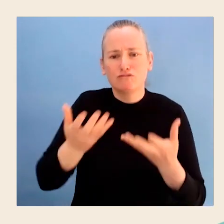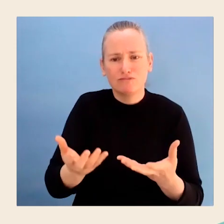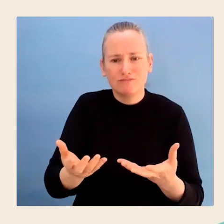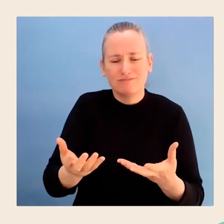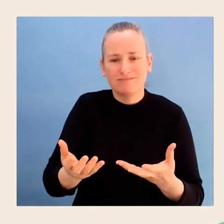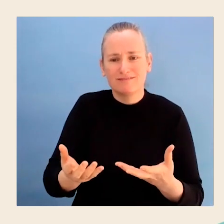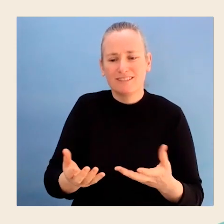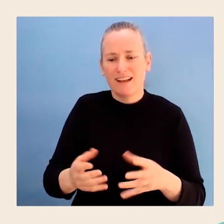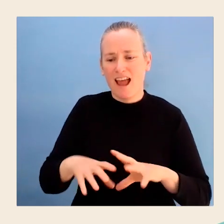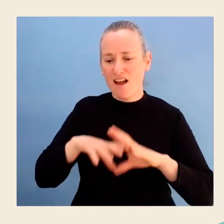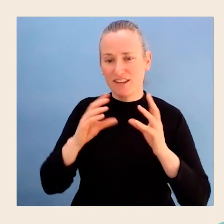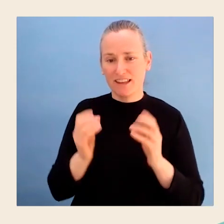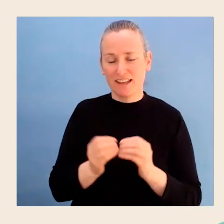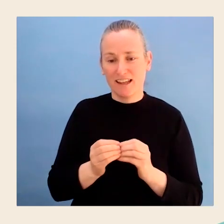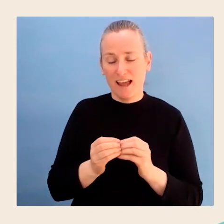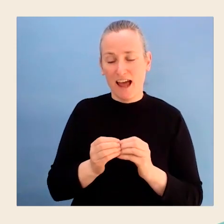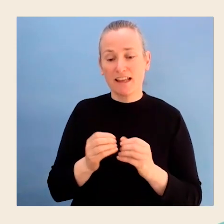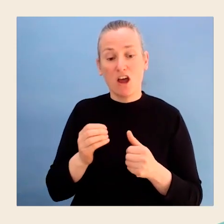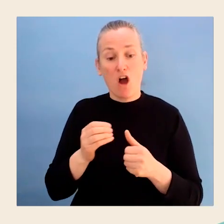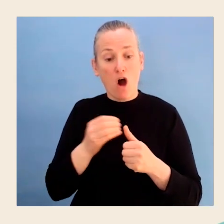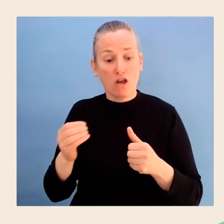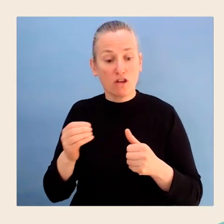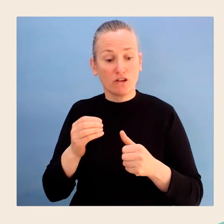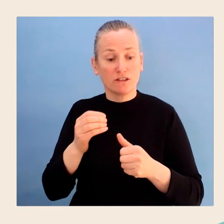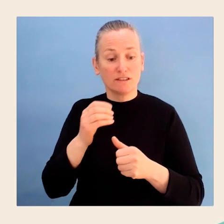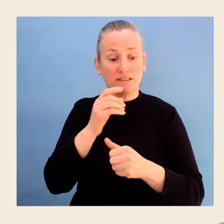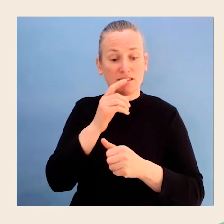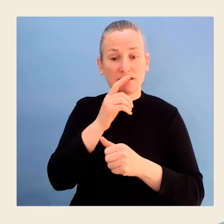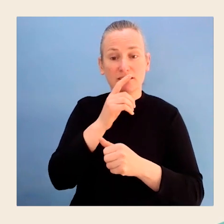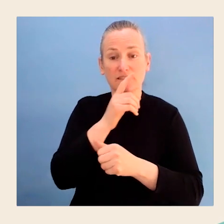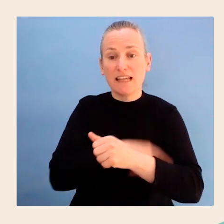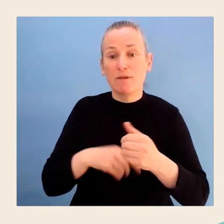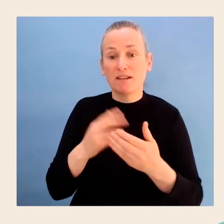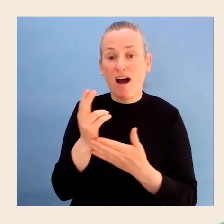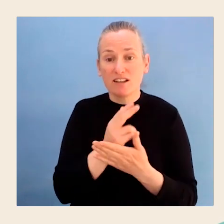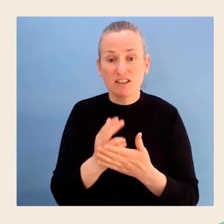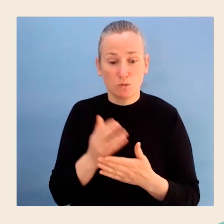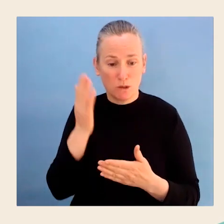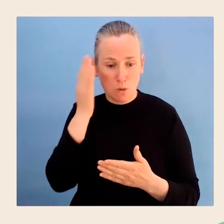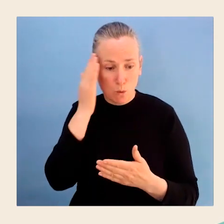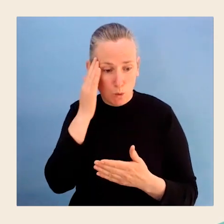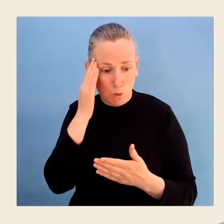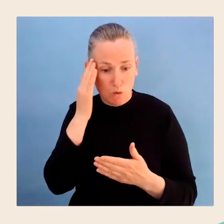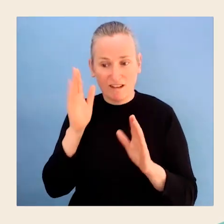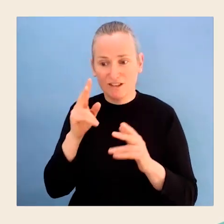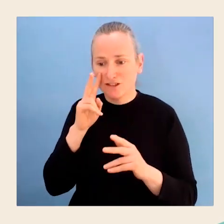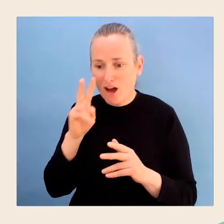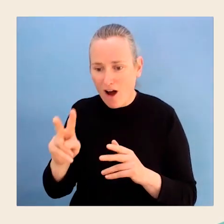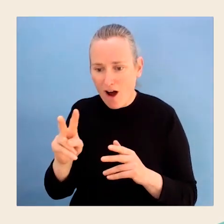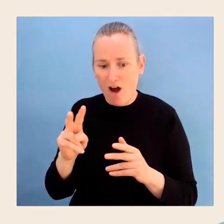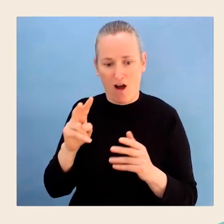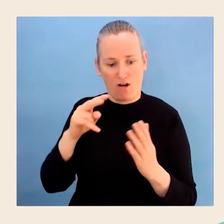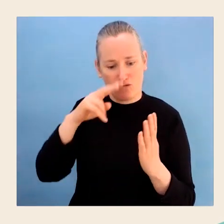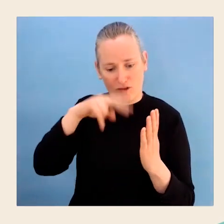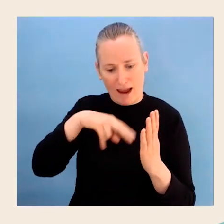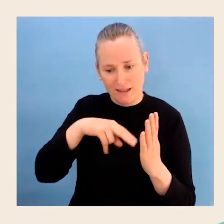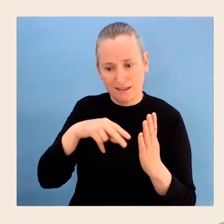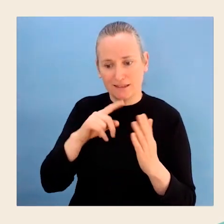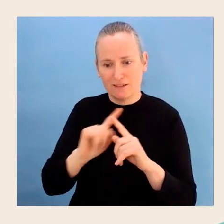and other disabled artists that we have read of or known whose work we had seen in all the fields.